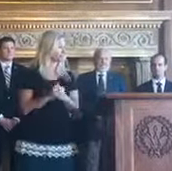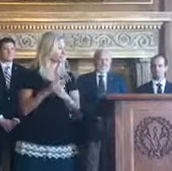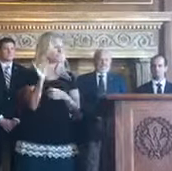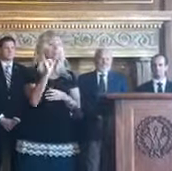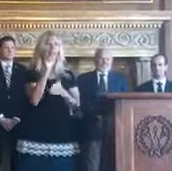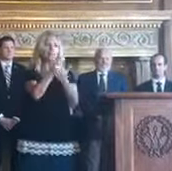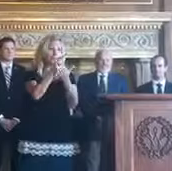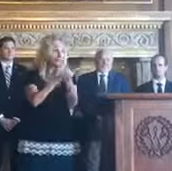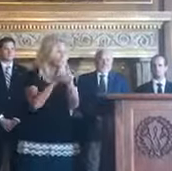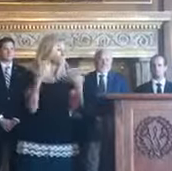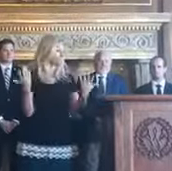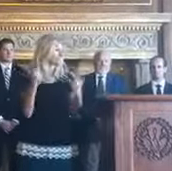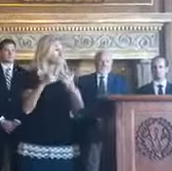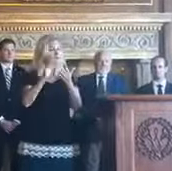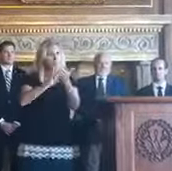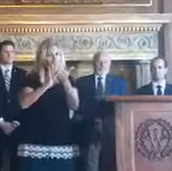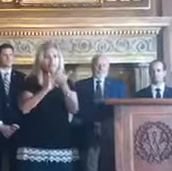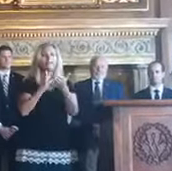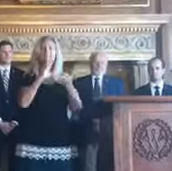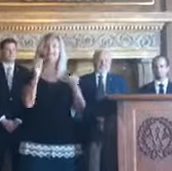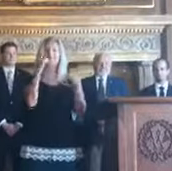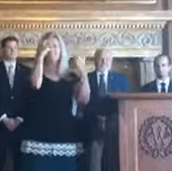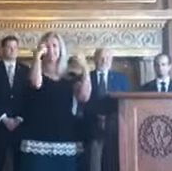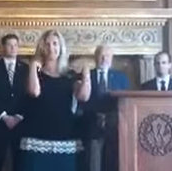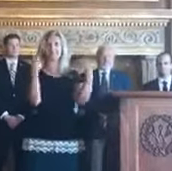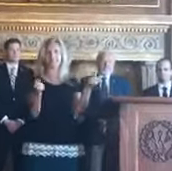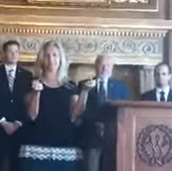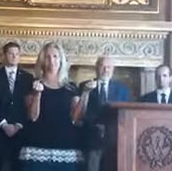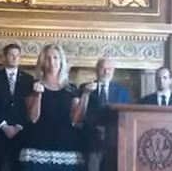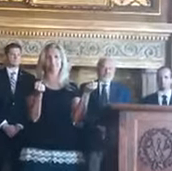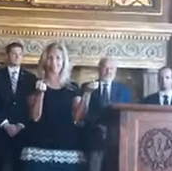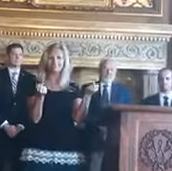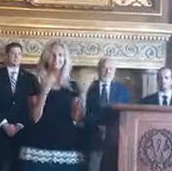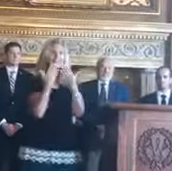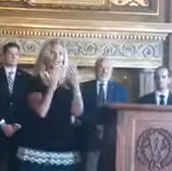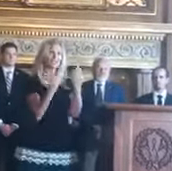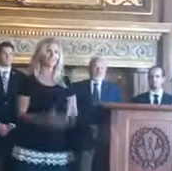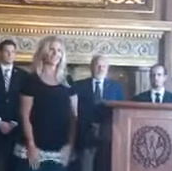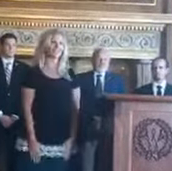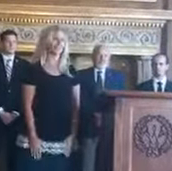We want to have access to qualified interpreters, specialty interpreters for legal, mental health,